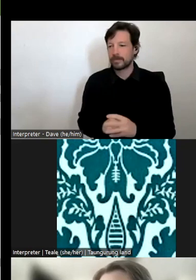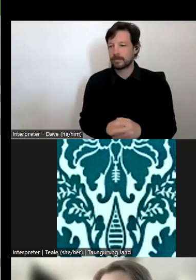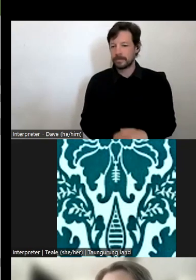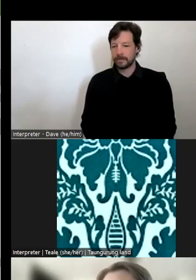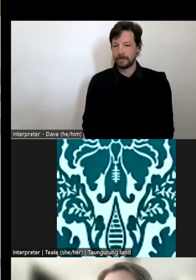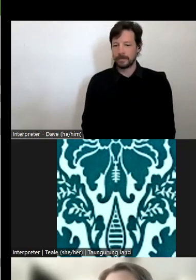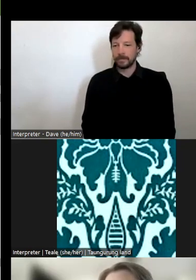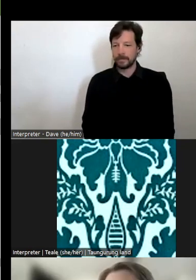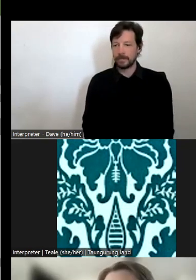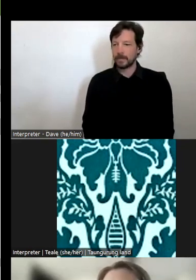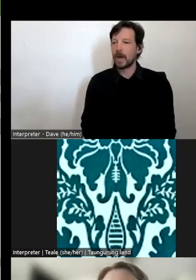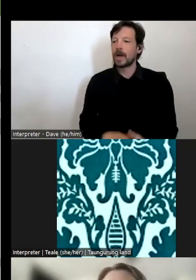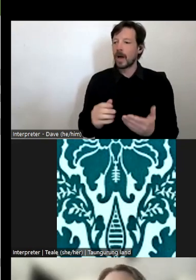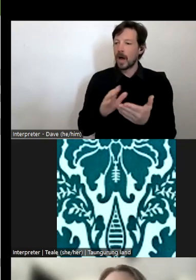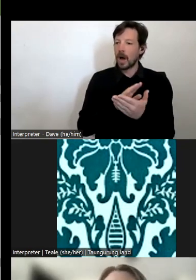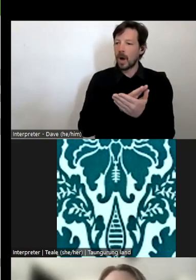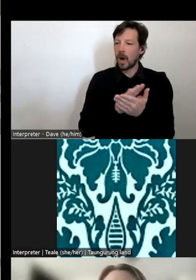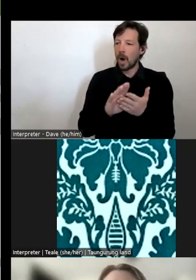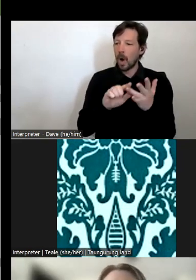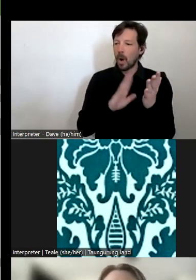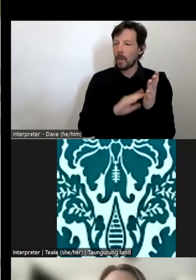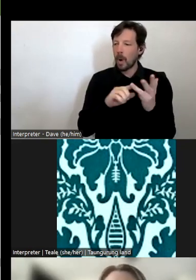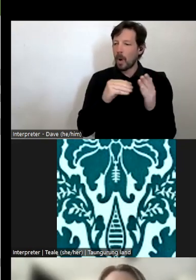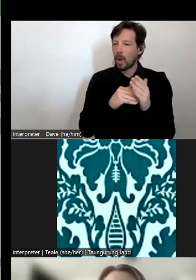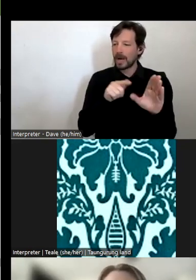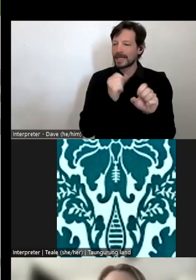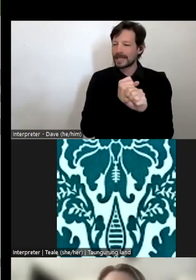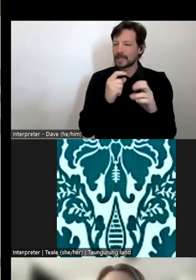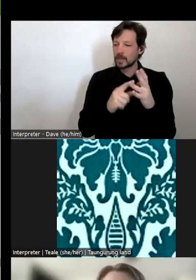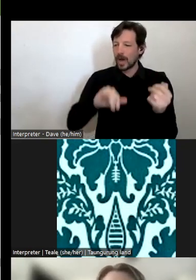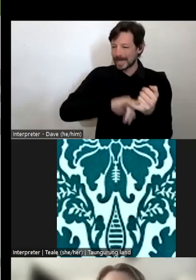homozygous means the same copy of a gene on each chromosome